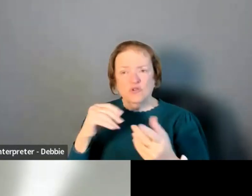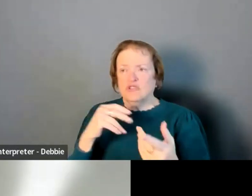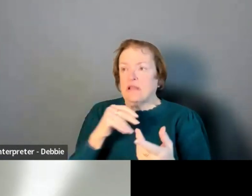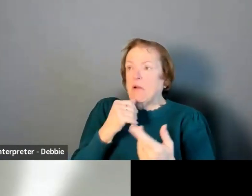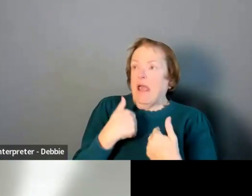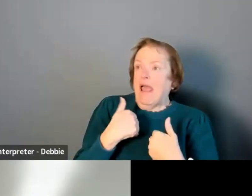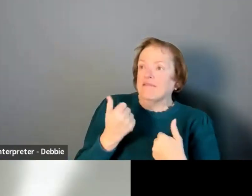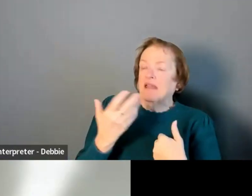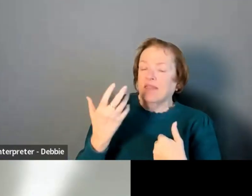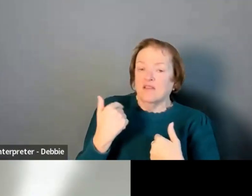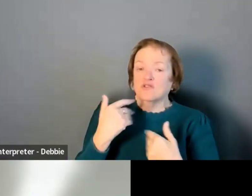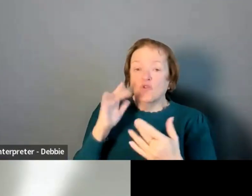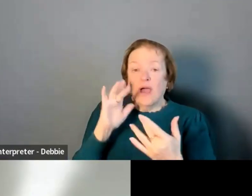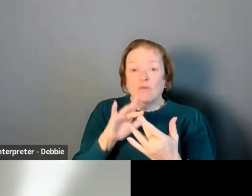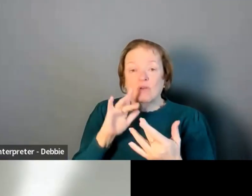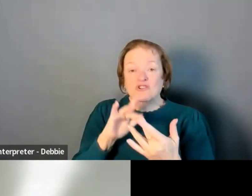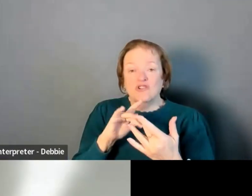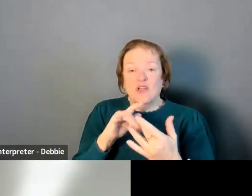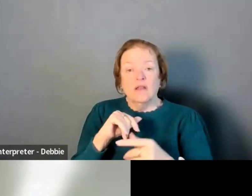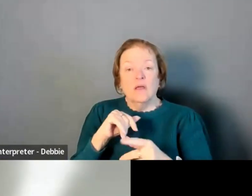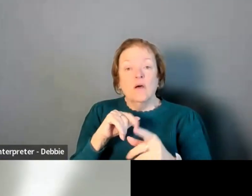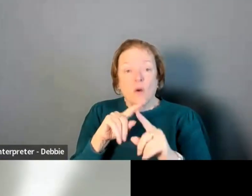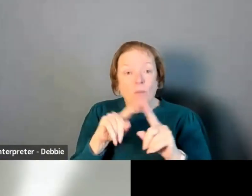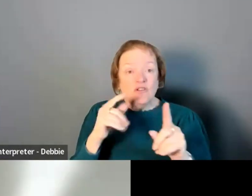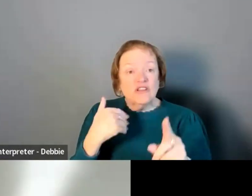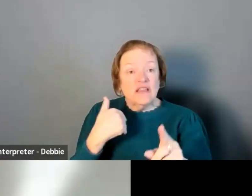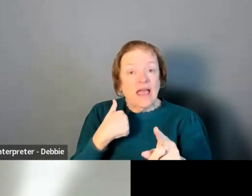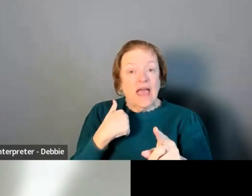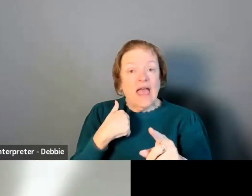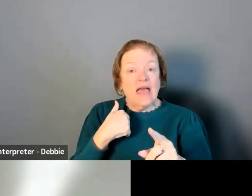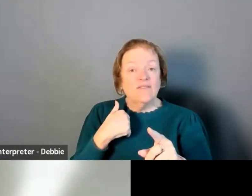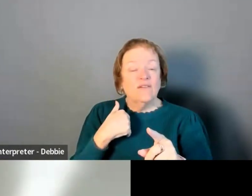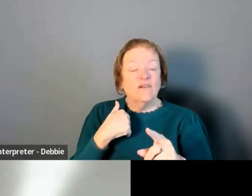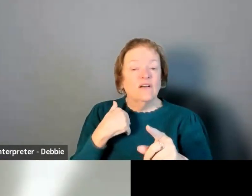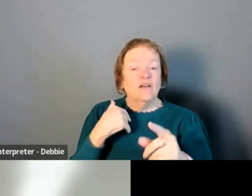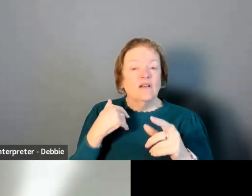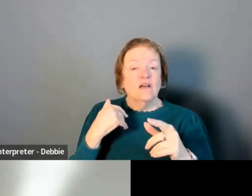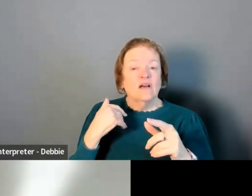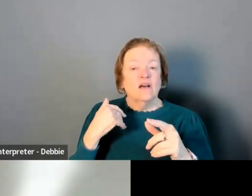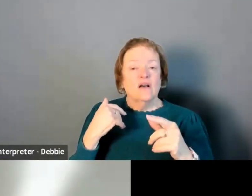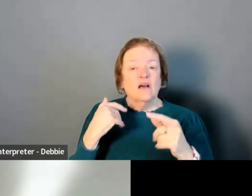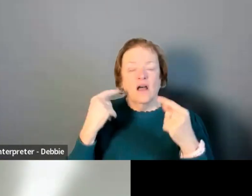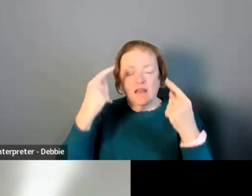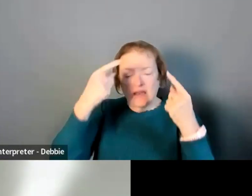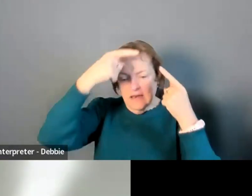audiologist. She's like, oh no, she has a a SAMBA, which is a little neck loop. I don't really like